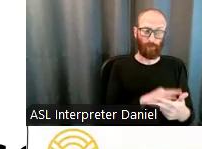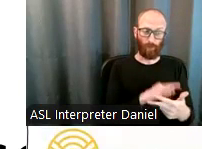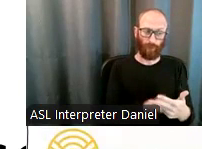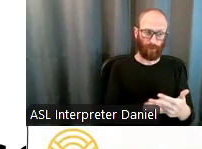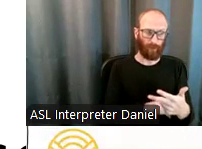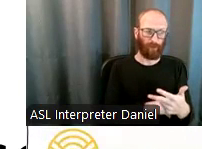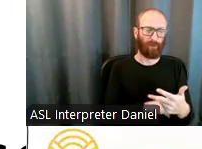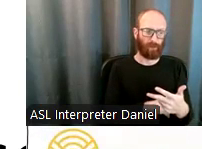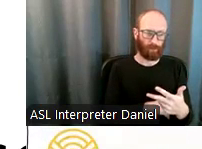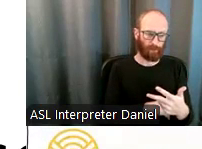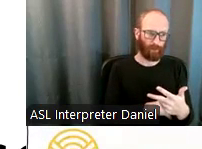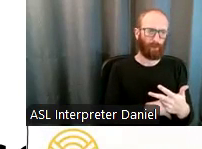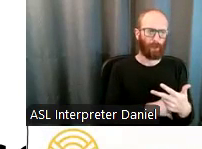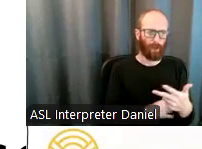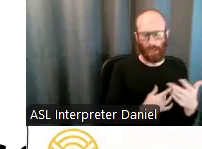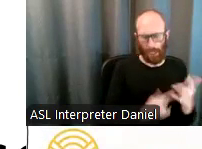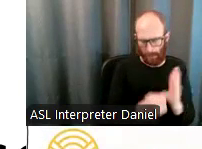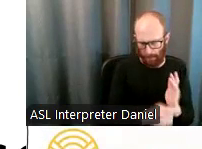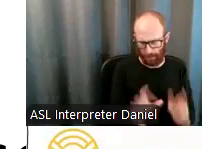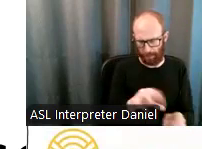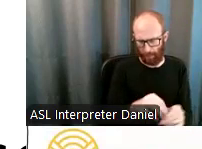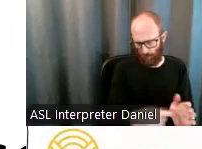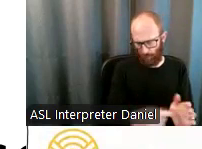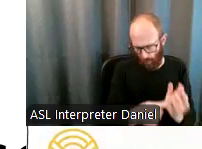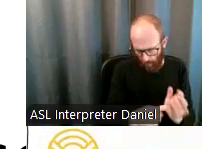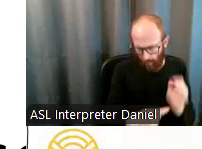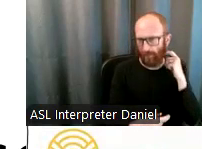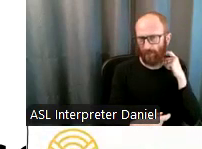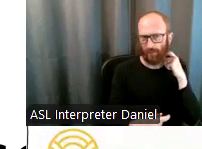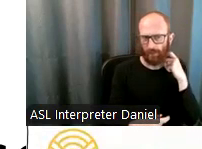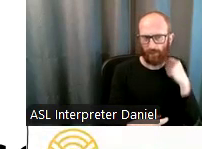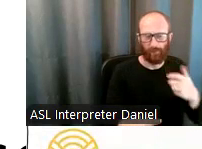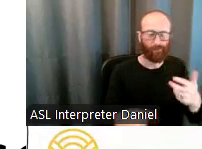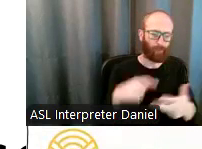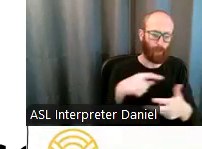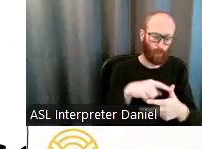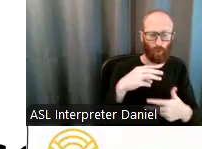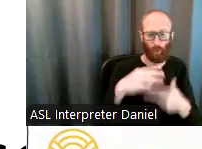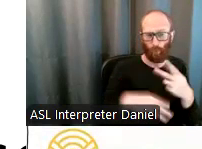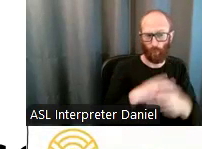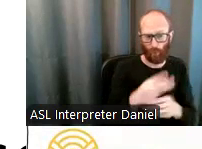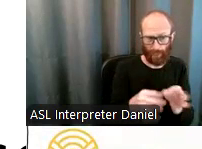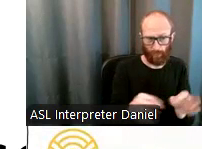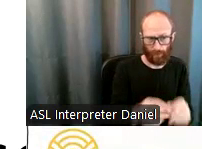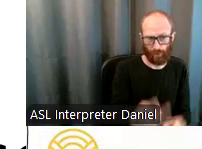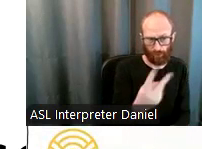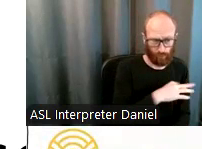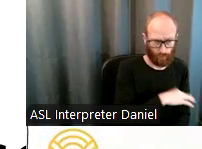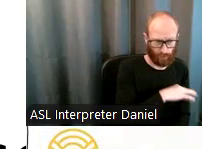student's requirements and schedule to World Language, two credits and a second credit of art,